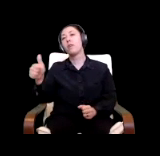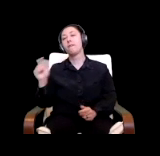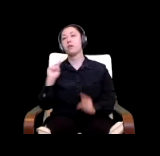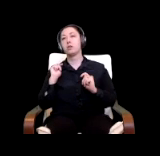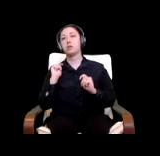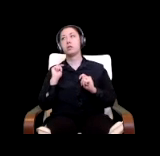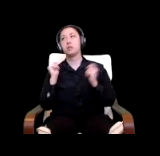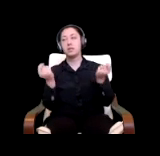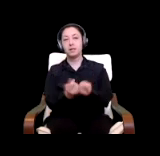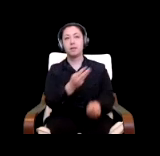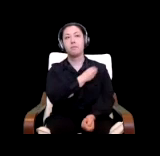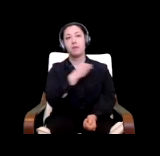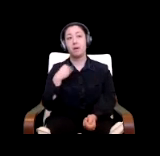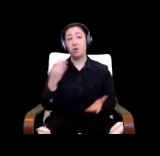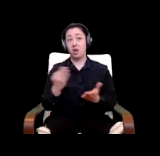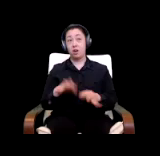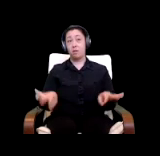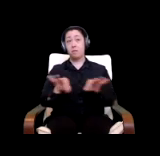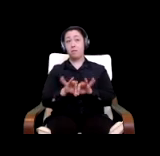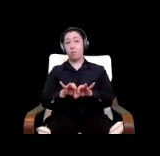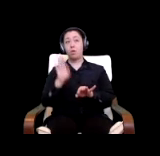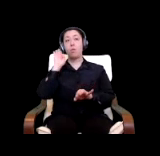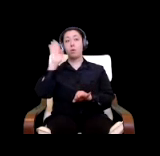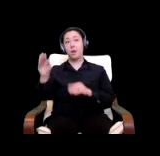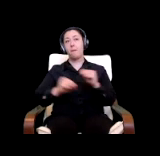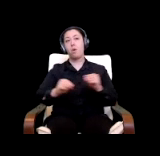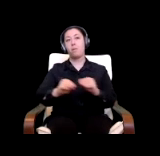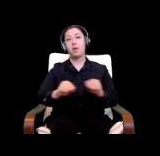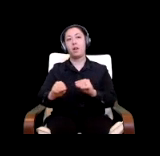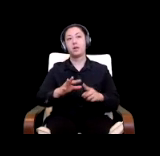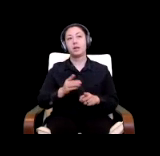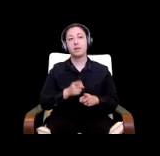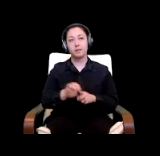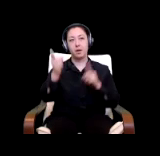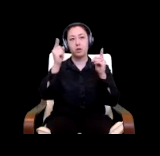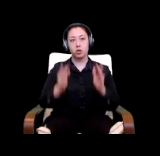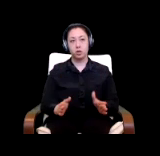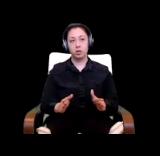and mobility specialist, so learning how to use their environment -- learning how to navigate